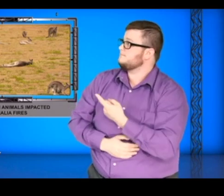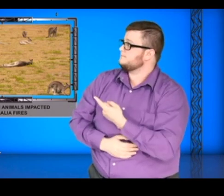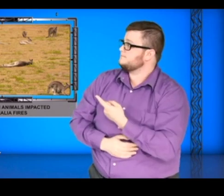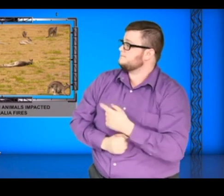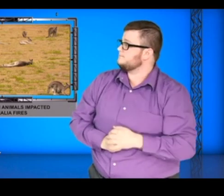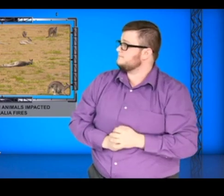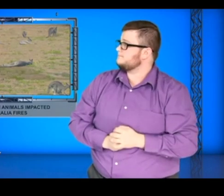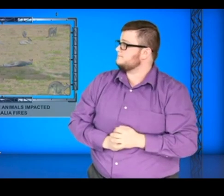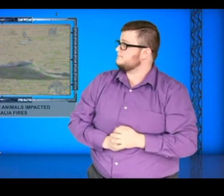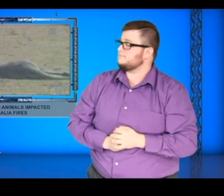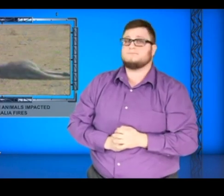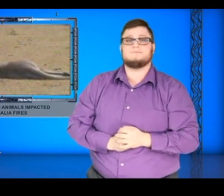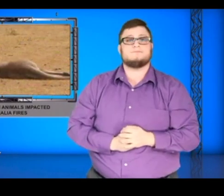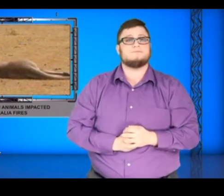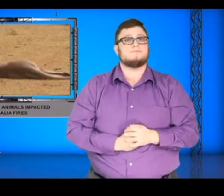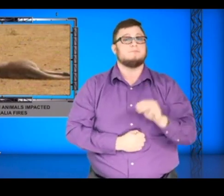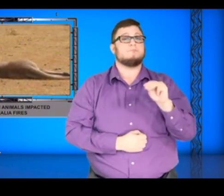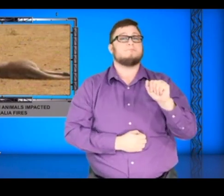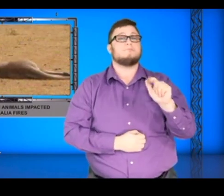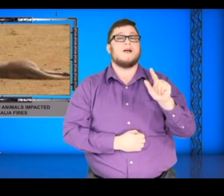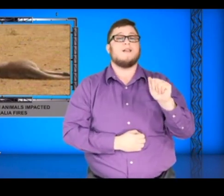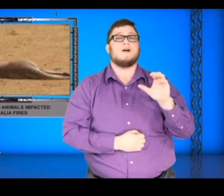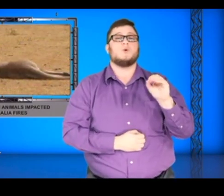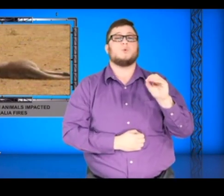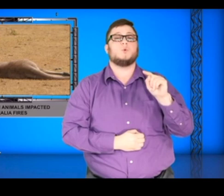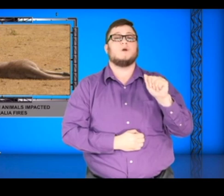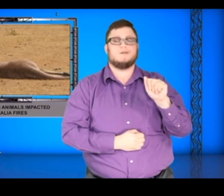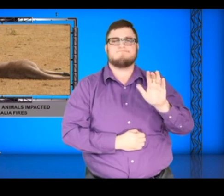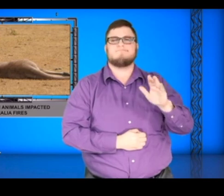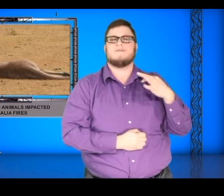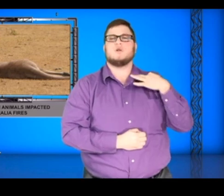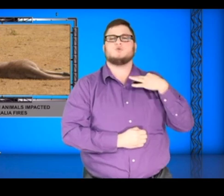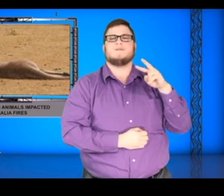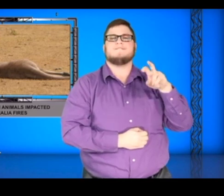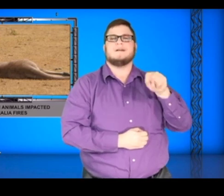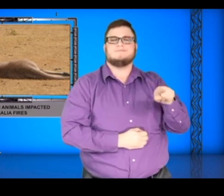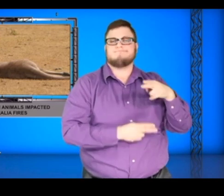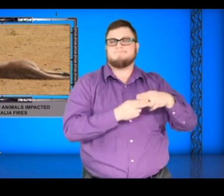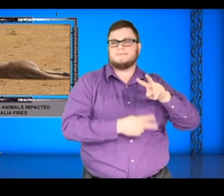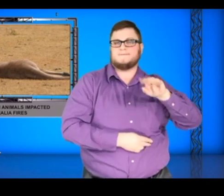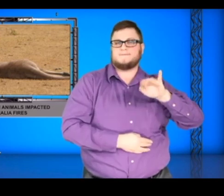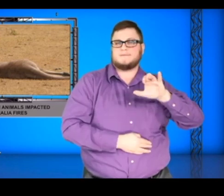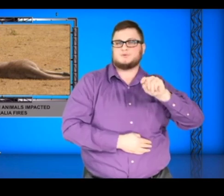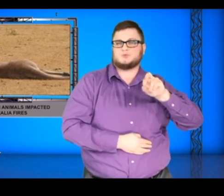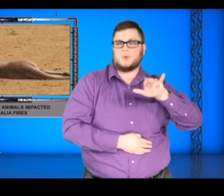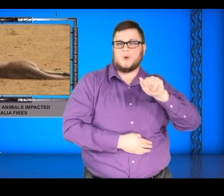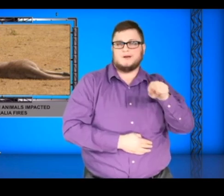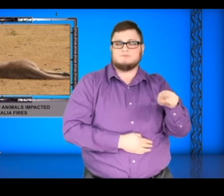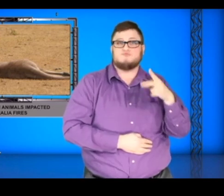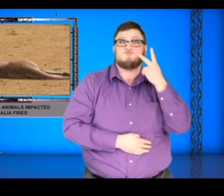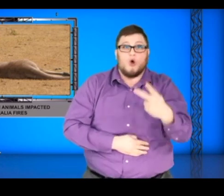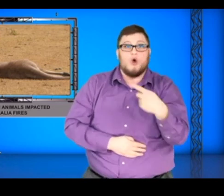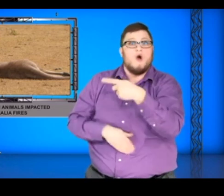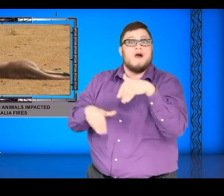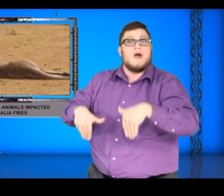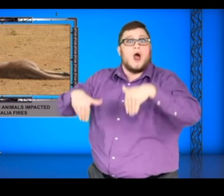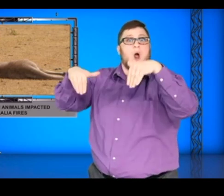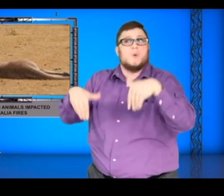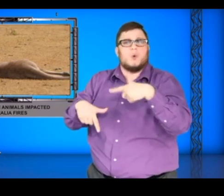This kangaroo had to be euthanized after volunteer veterinarians in Mallacoota, Victoria saw